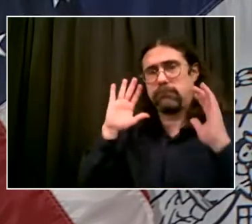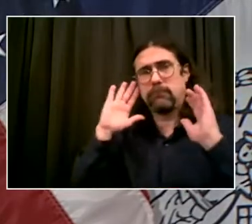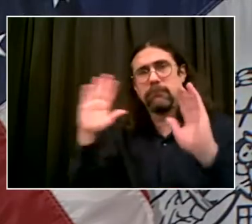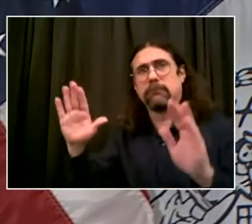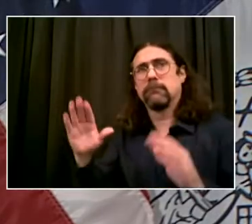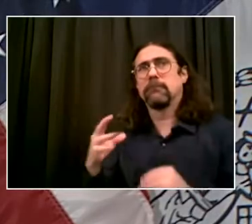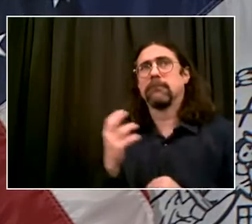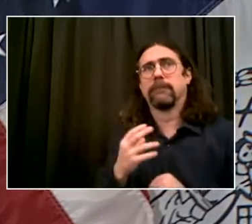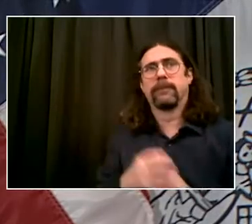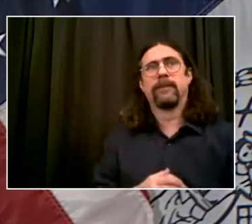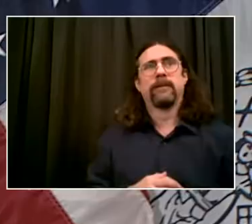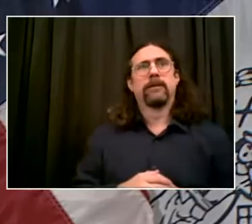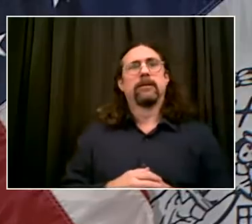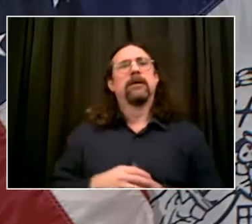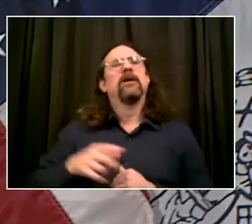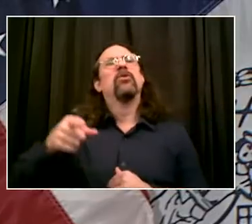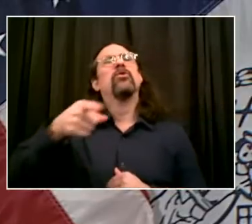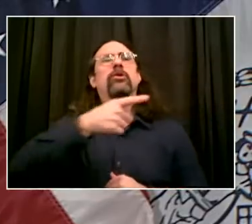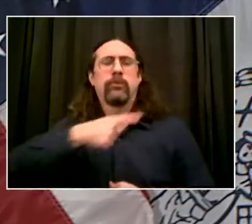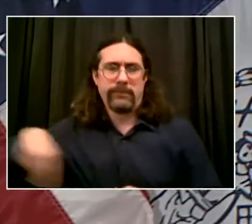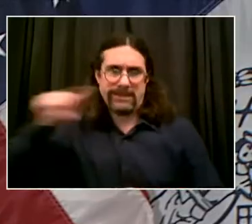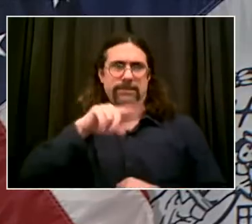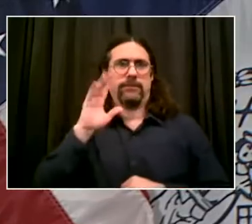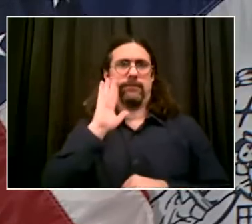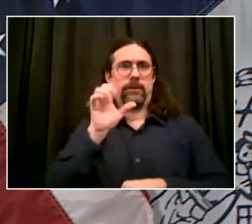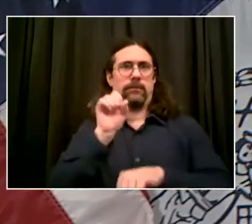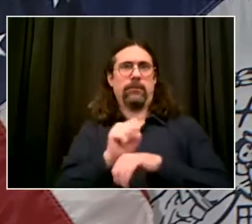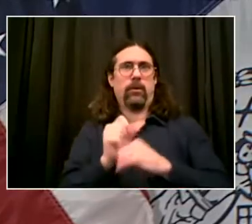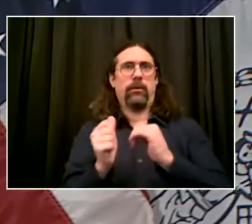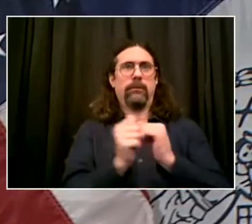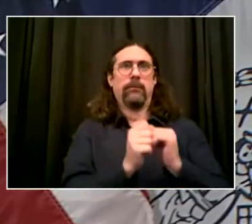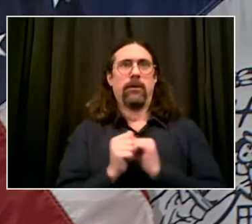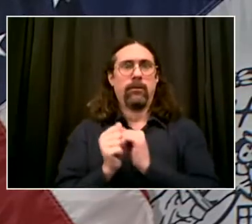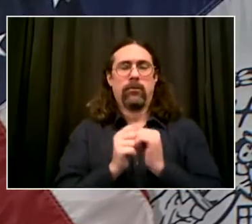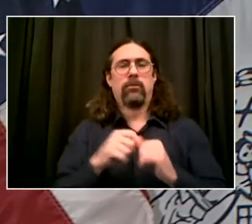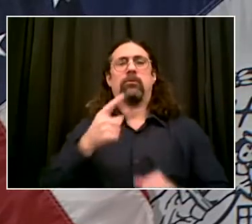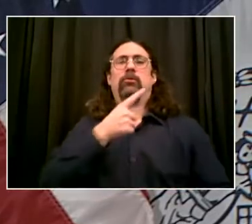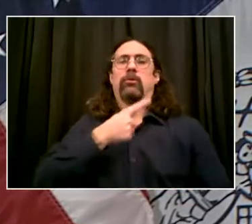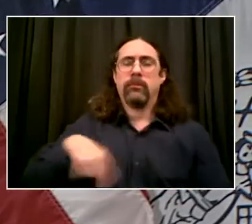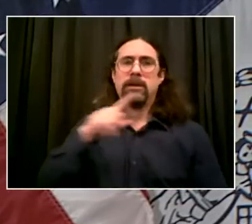WORK TO ACHIEVE THIS NEXT APPROACH HELPING OUOUKIR DSDS IN NEW